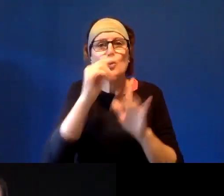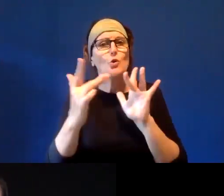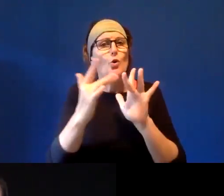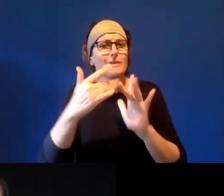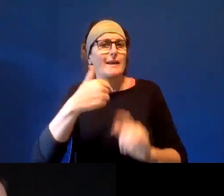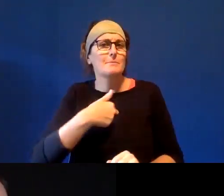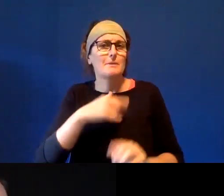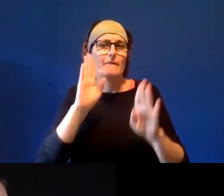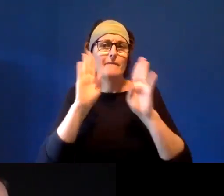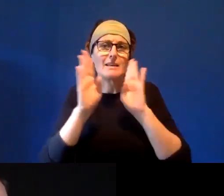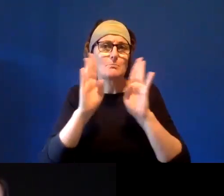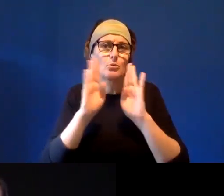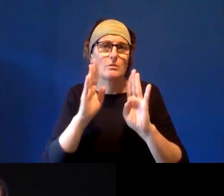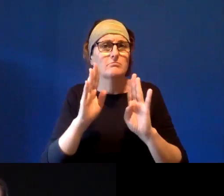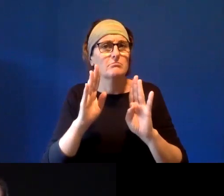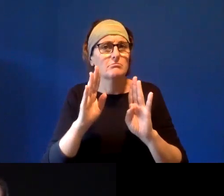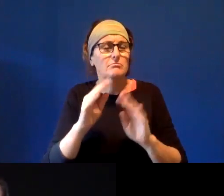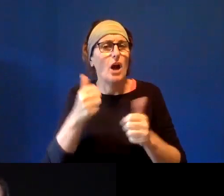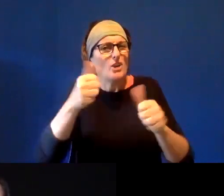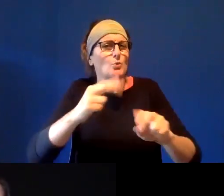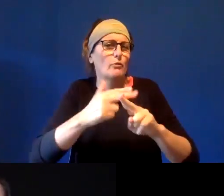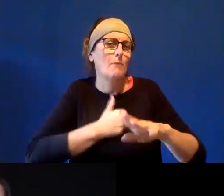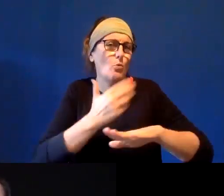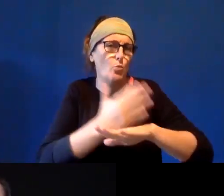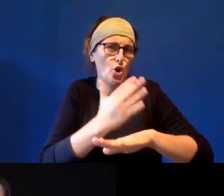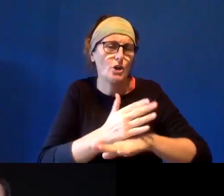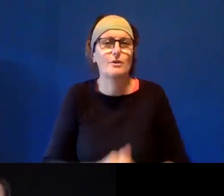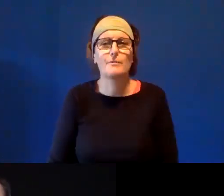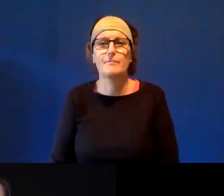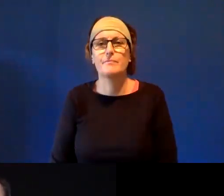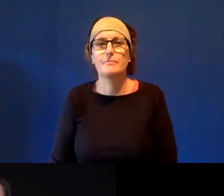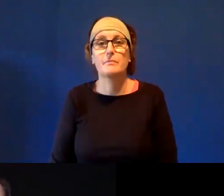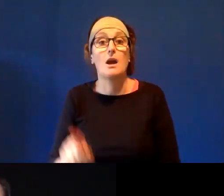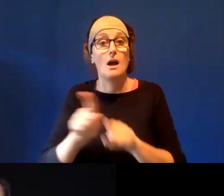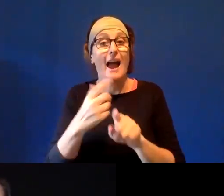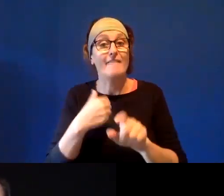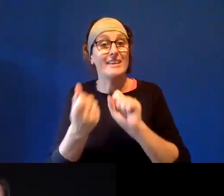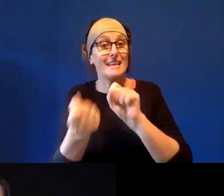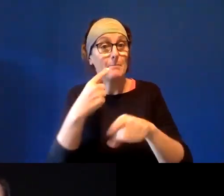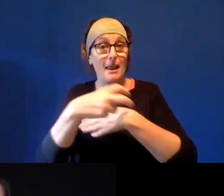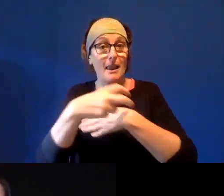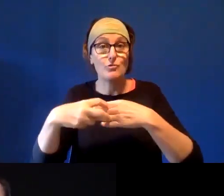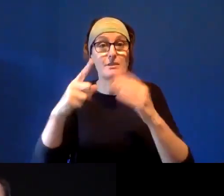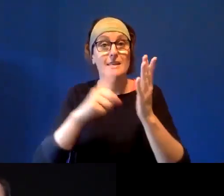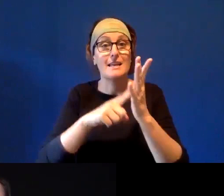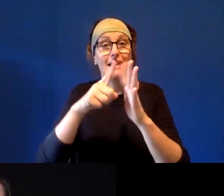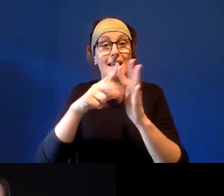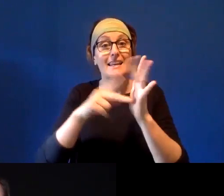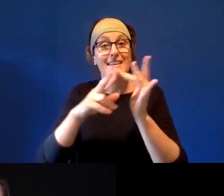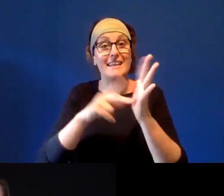I use that for work stuff. And also I have got my email address here. It is just